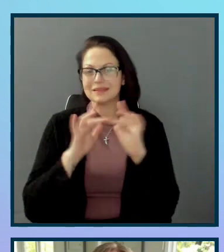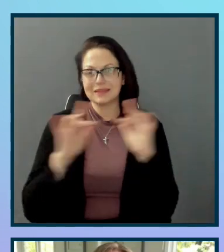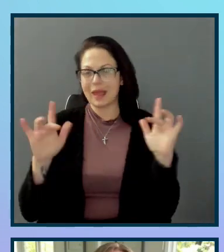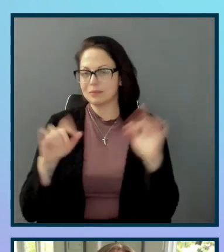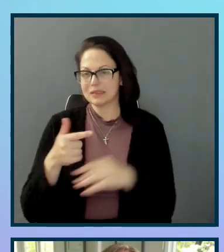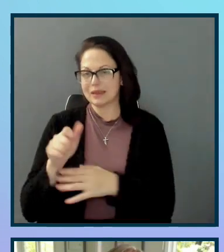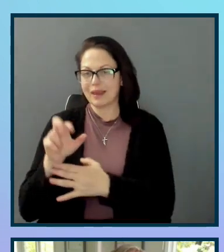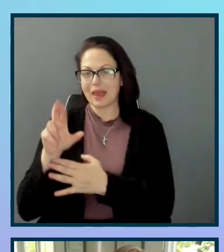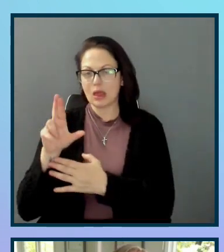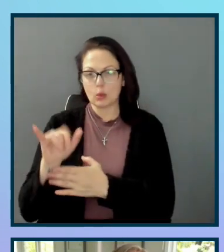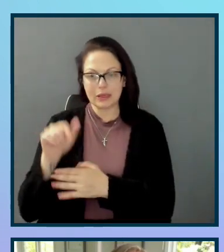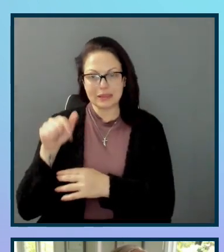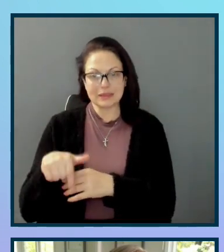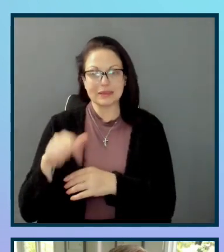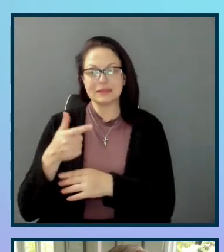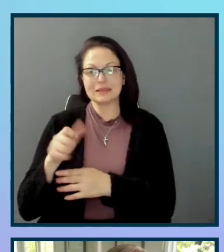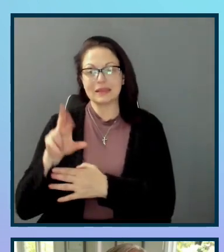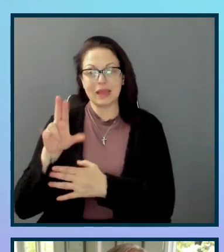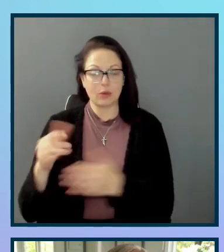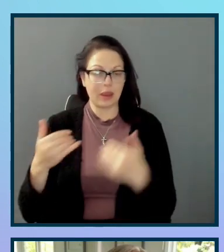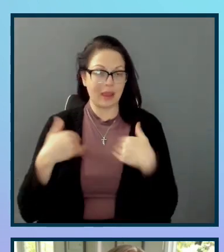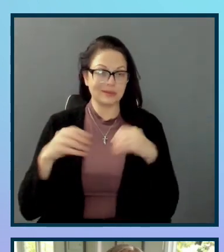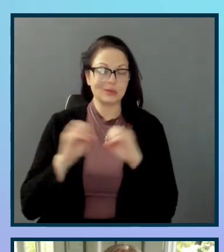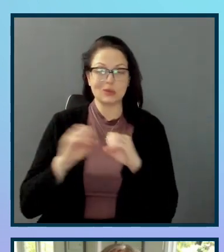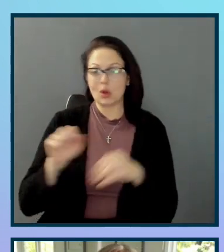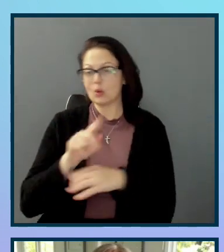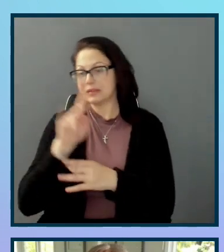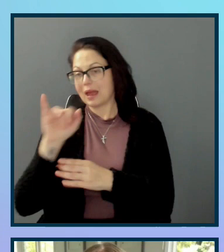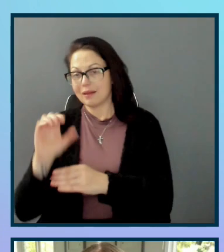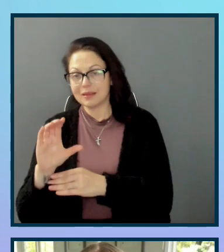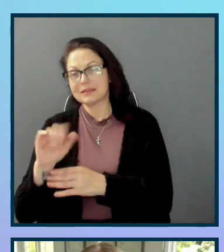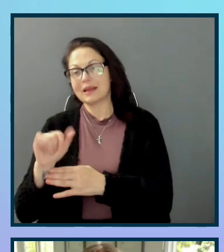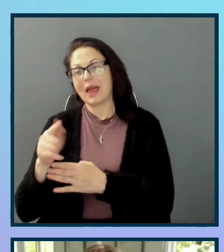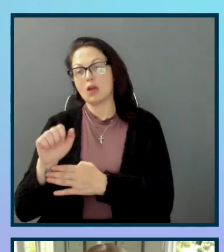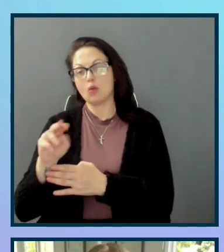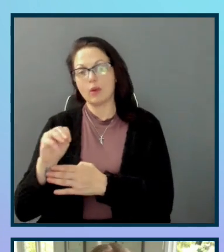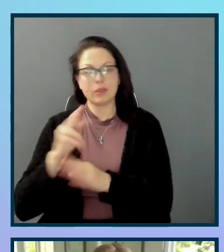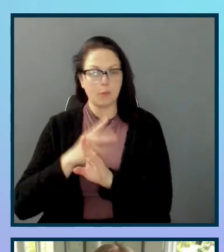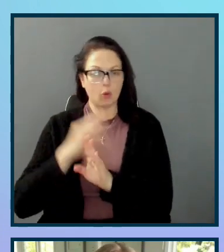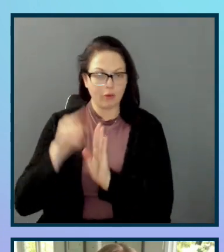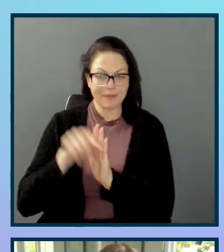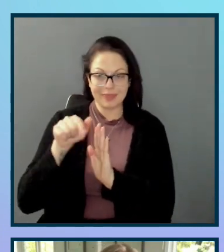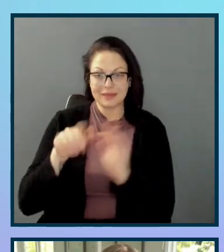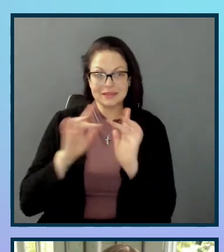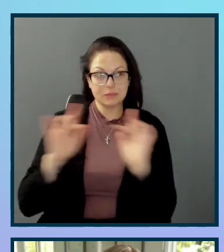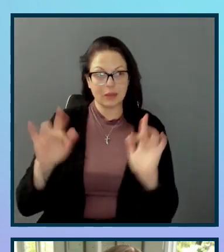This is a gallery that has no stylistic algorithm programmed into it. This is blank, all right?